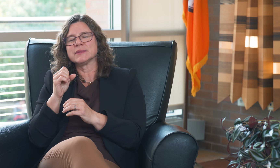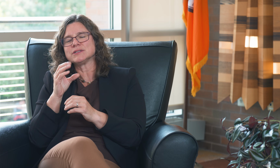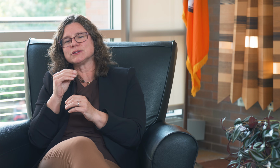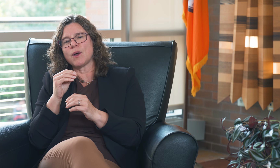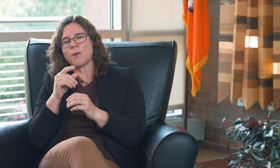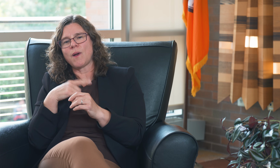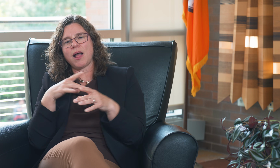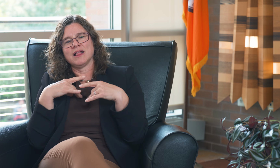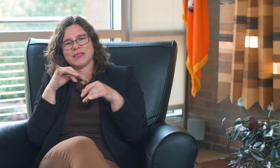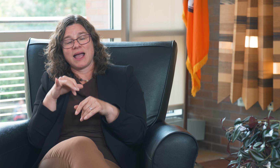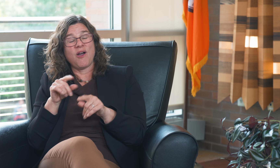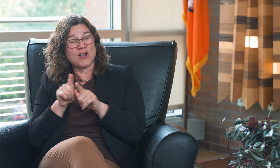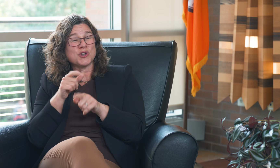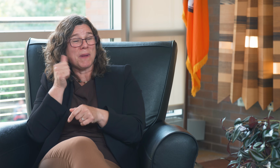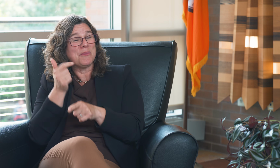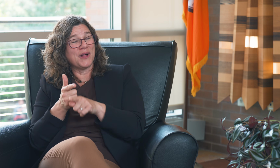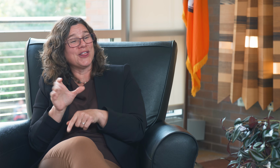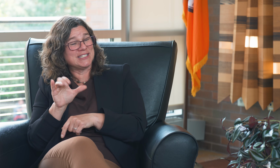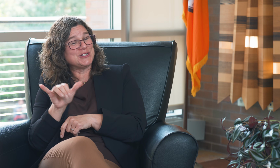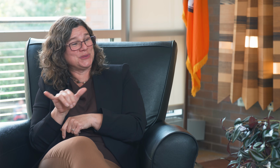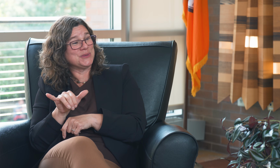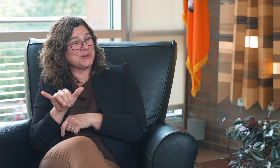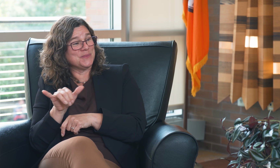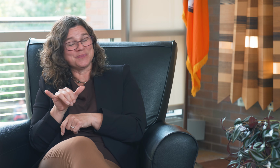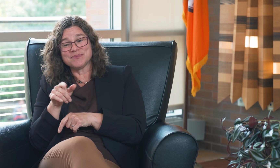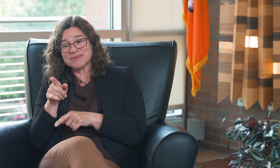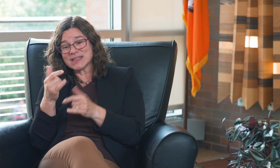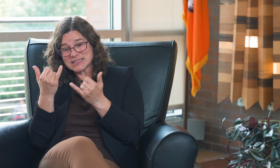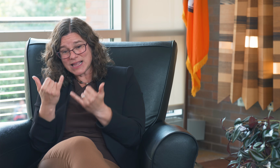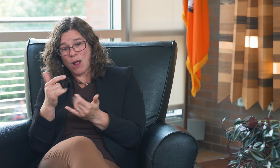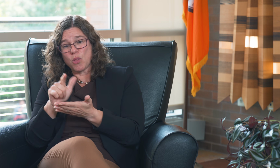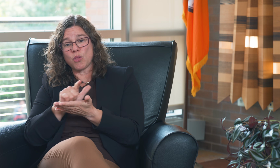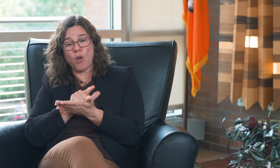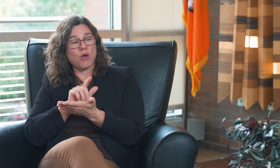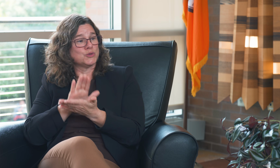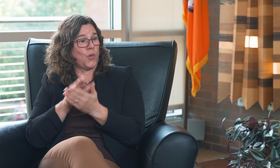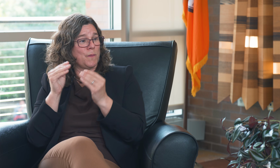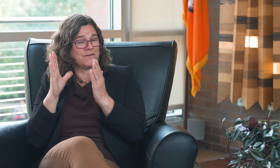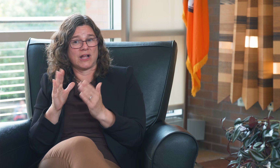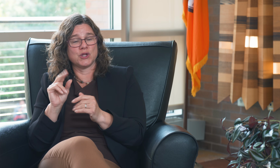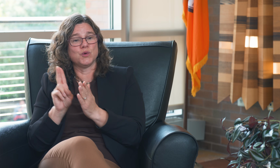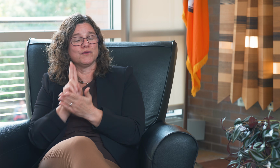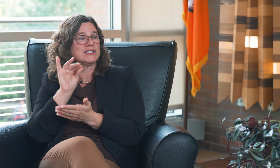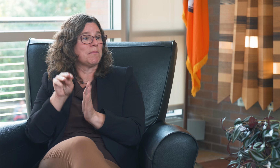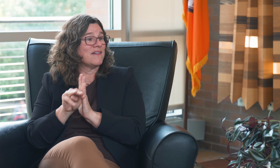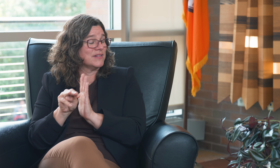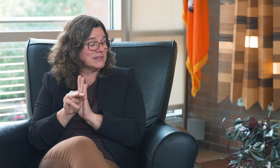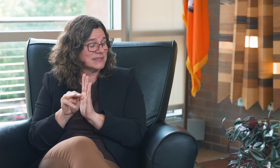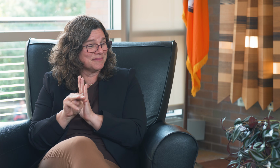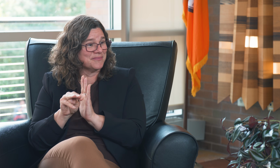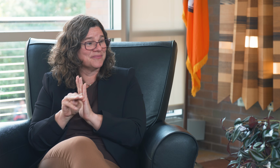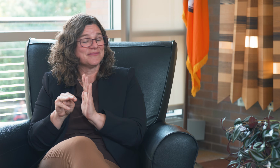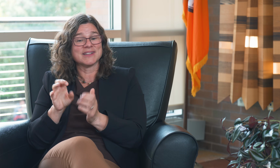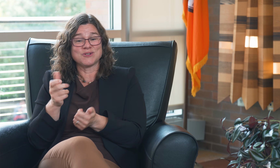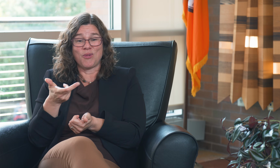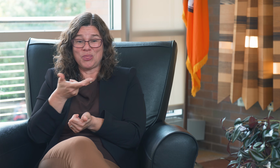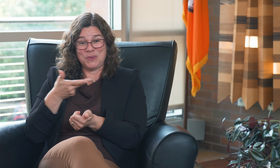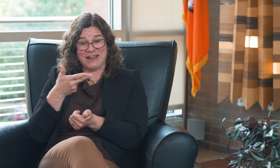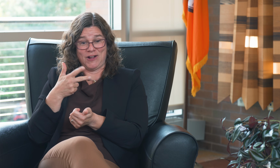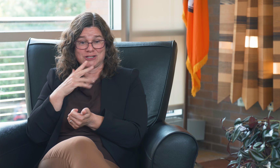And my brother actually did the same thing. And he's now a law school professor at the University of Memphis.